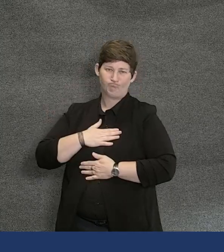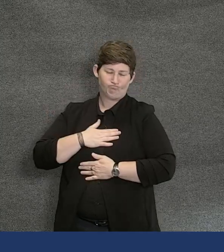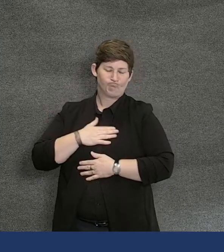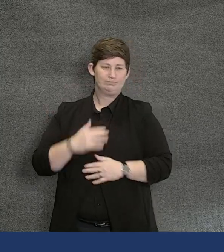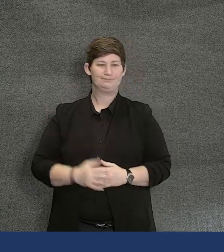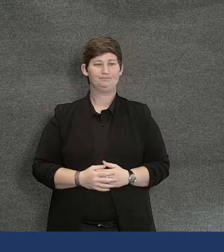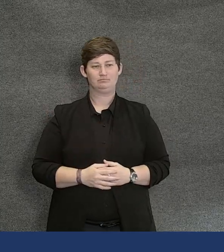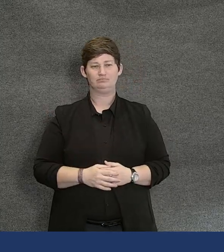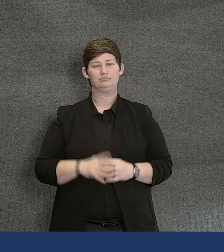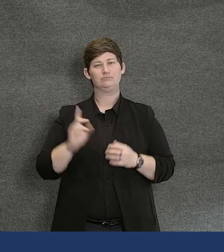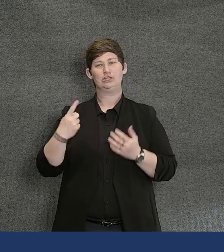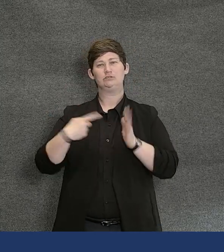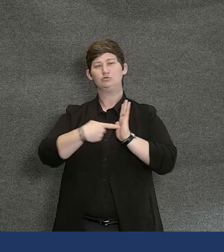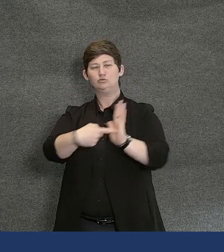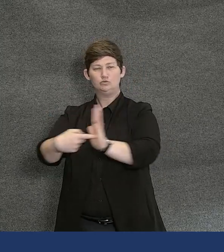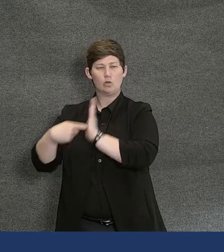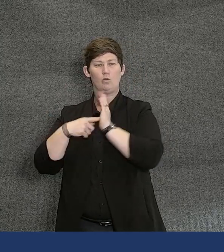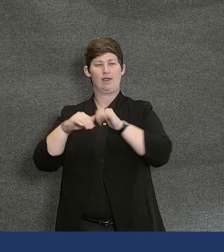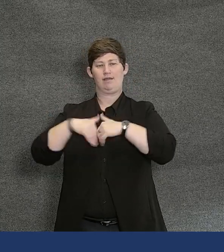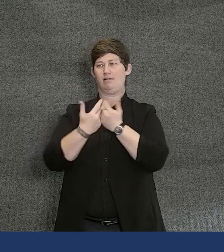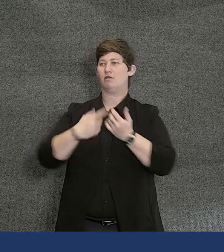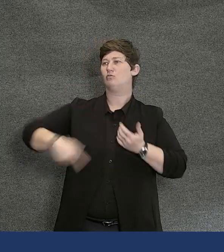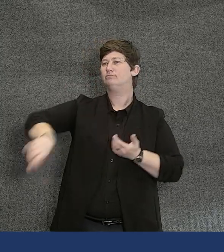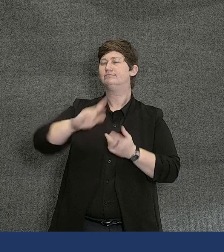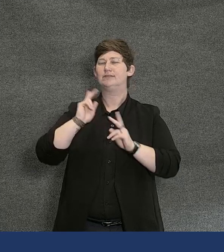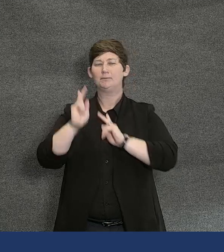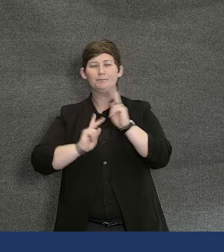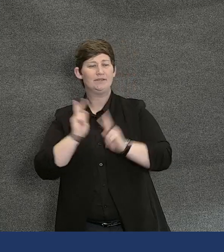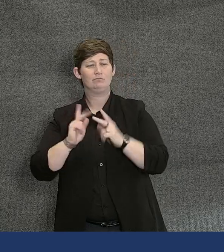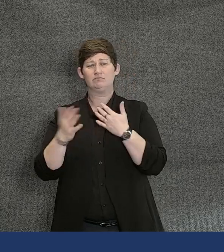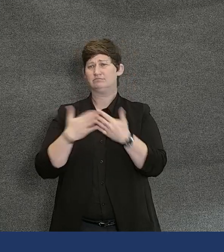regardless of the cards that they've been handed in life,